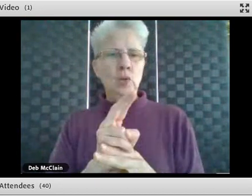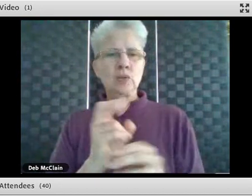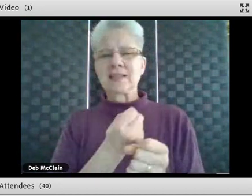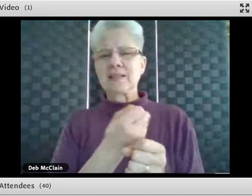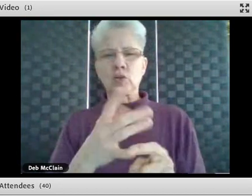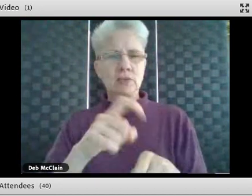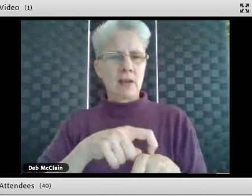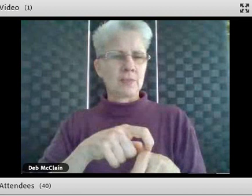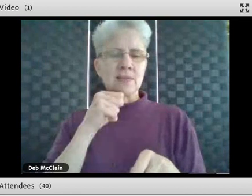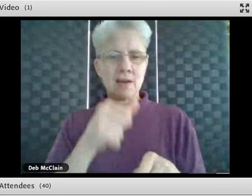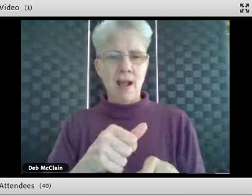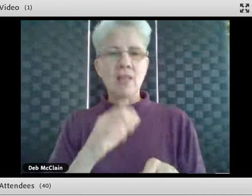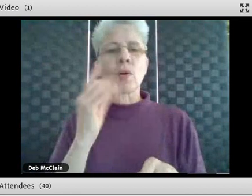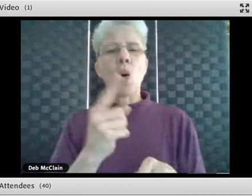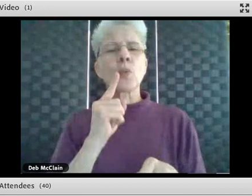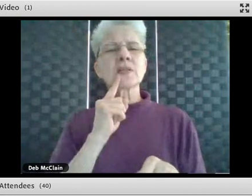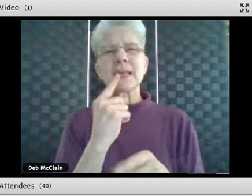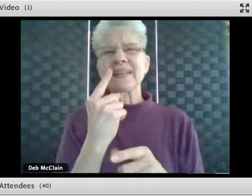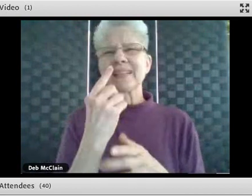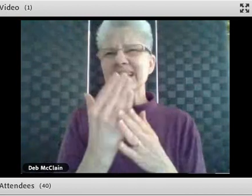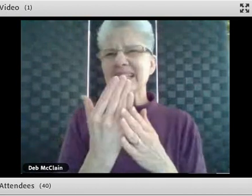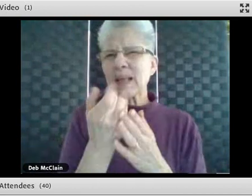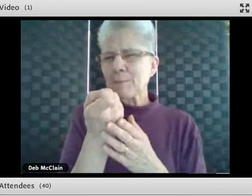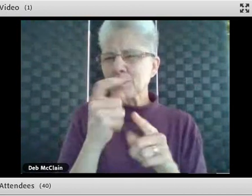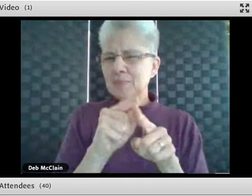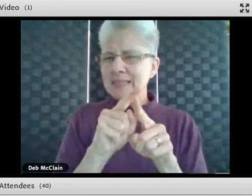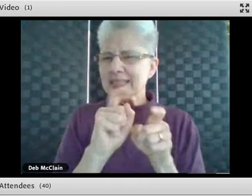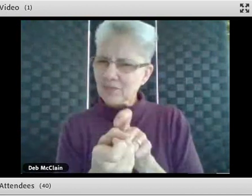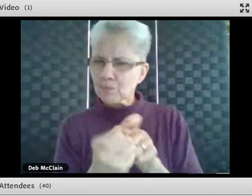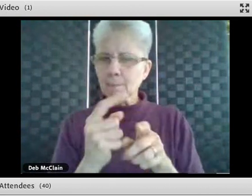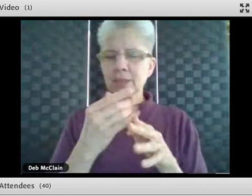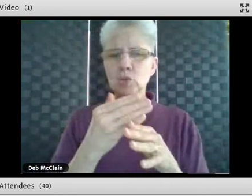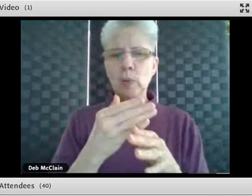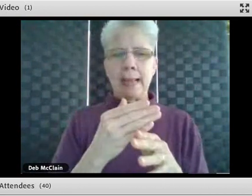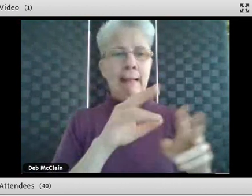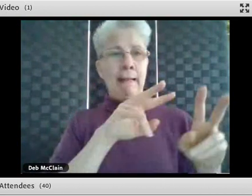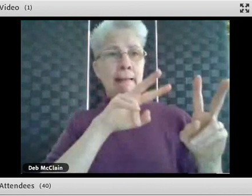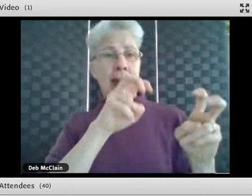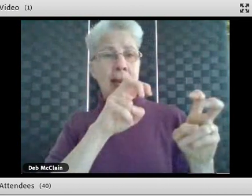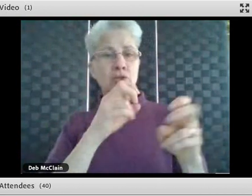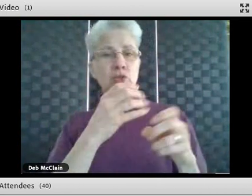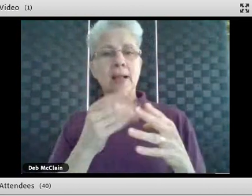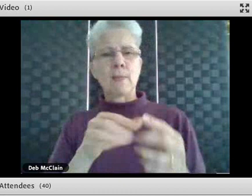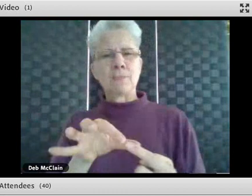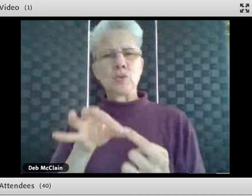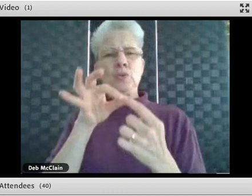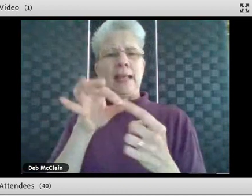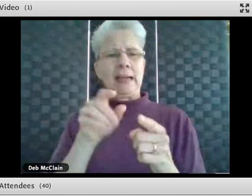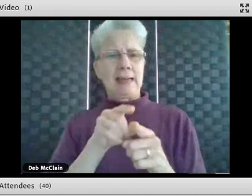There's always going to be some difference between the headings to make them unique. Right.